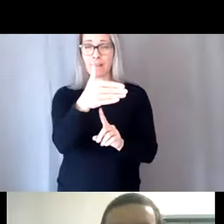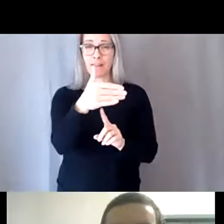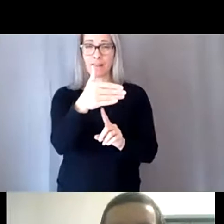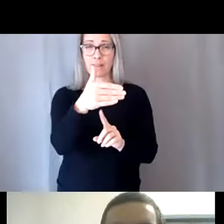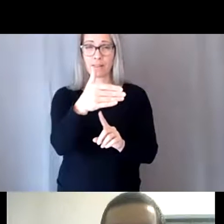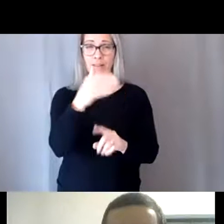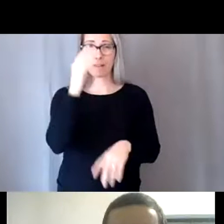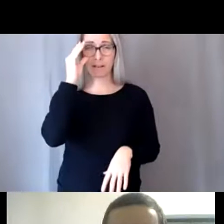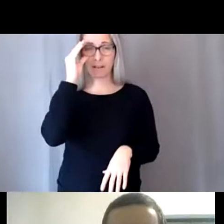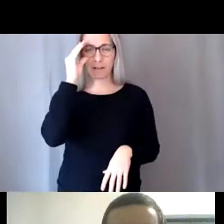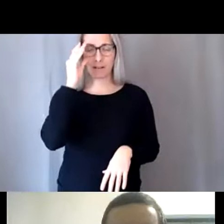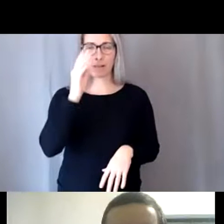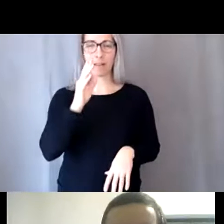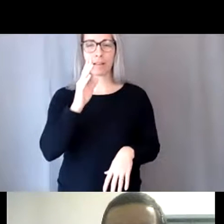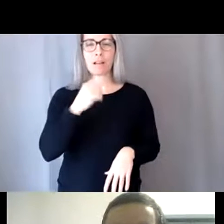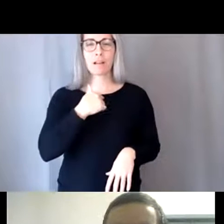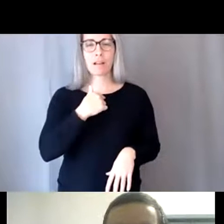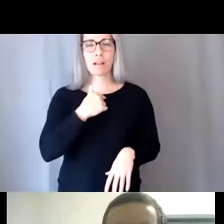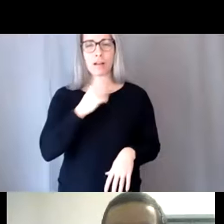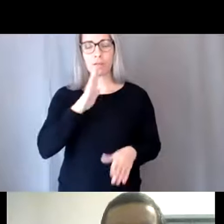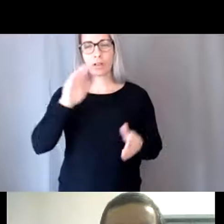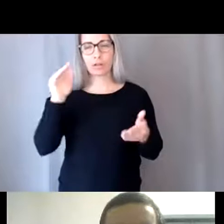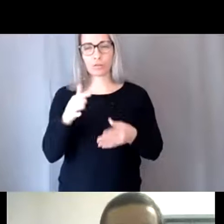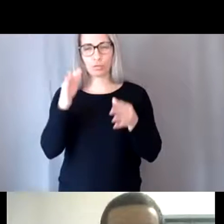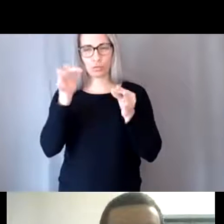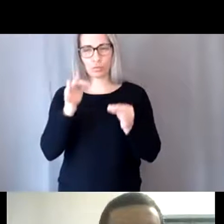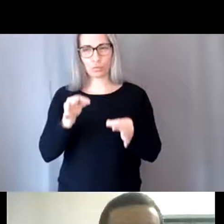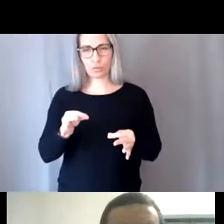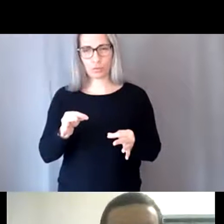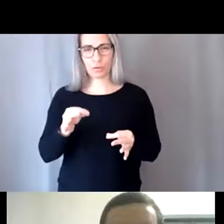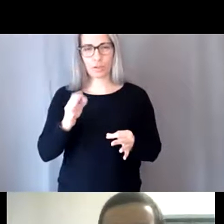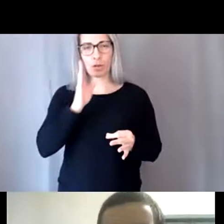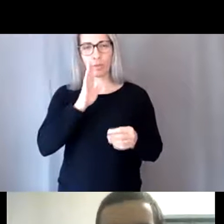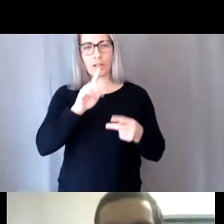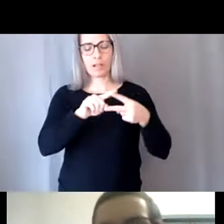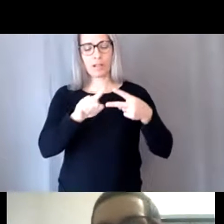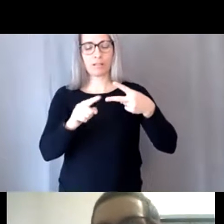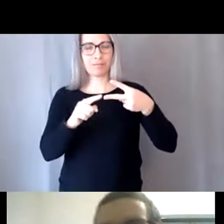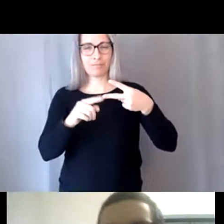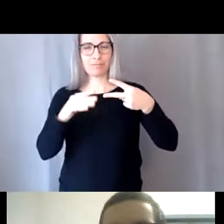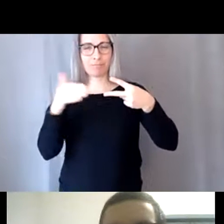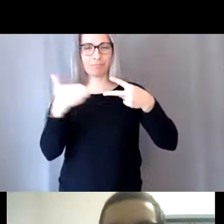and when I’m introducing myself and next I’ll move to the other slide it's only a slide